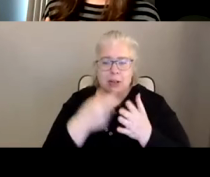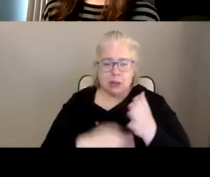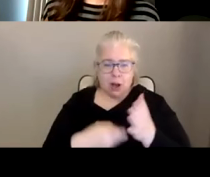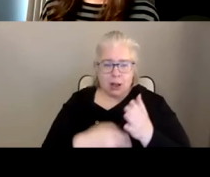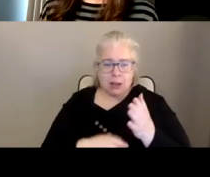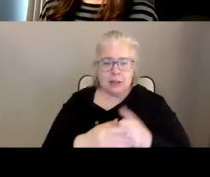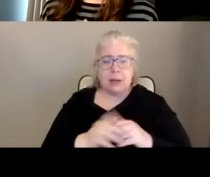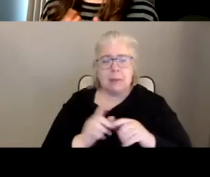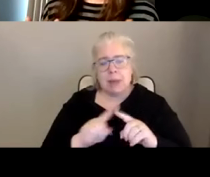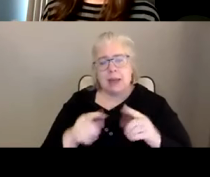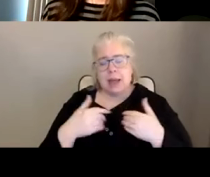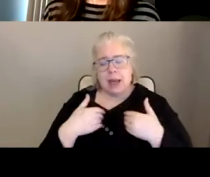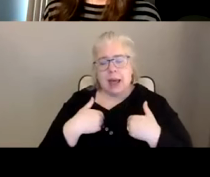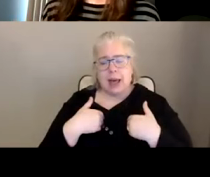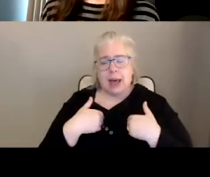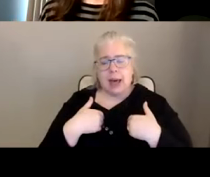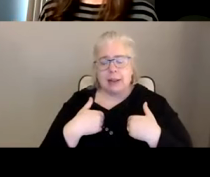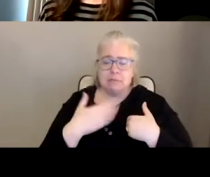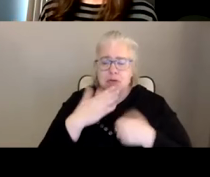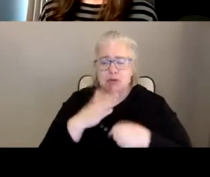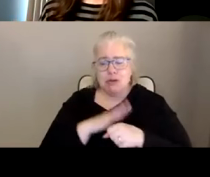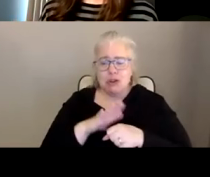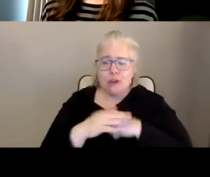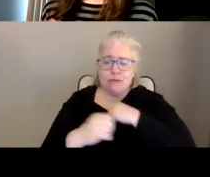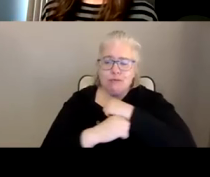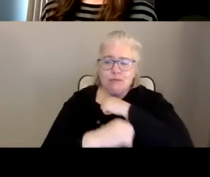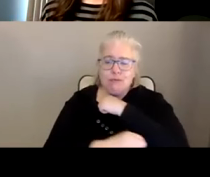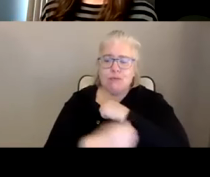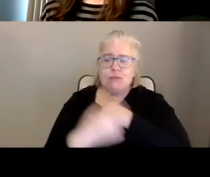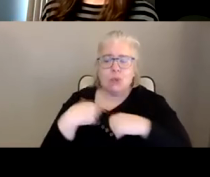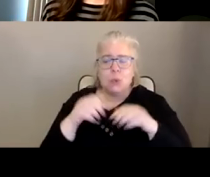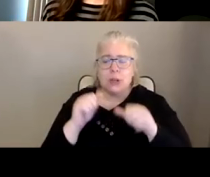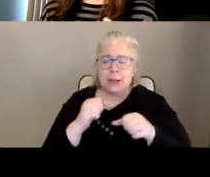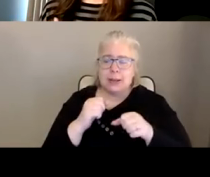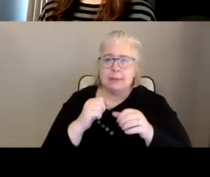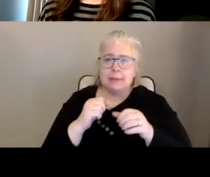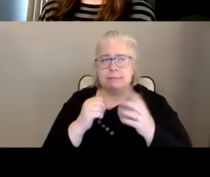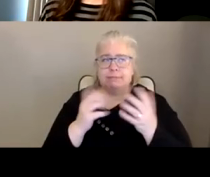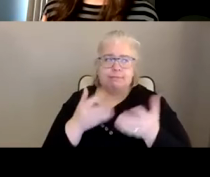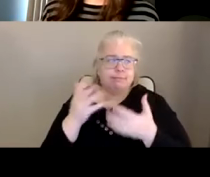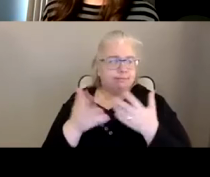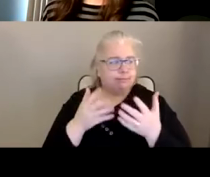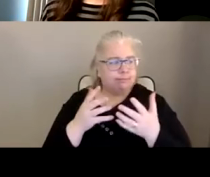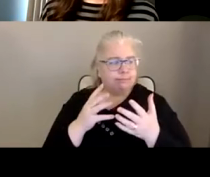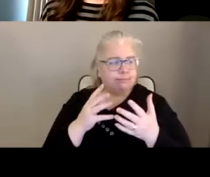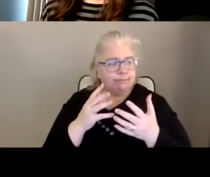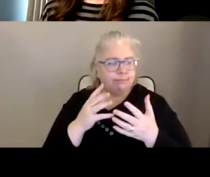But we had sort of a good enough framework that we could make some assumptions about that,